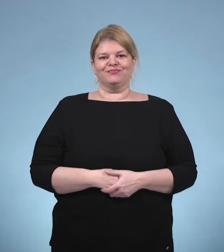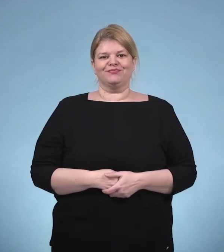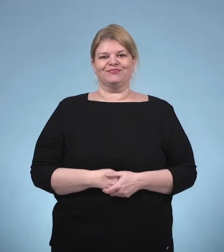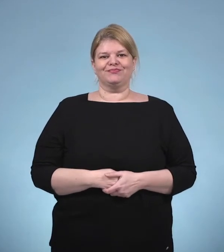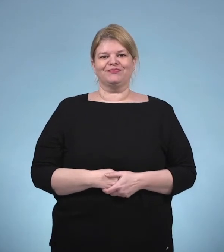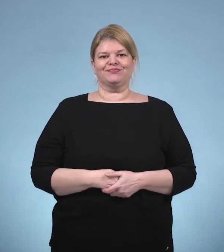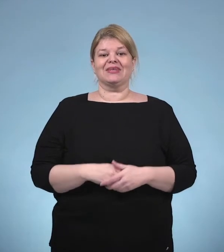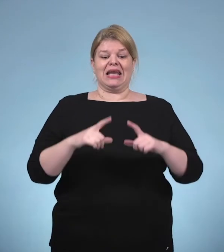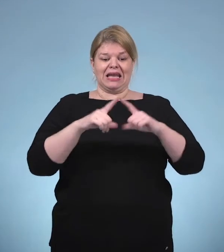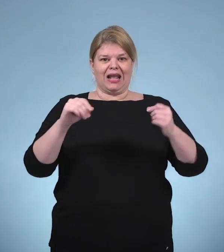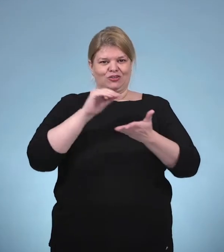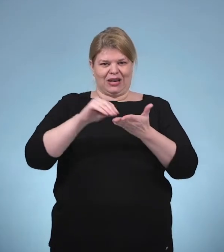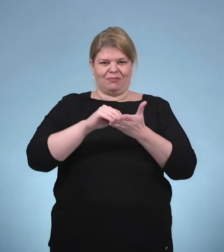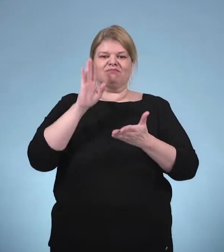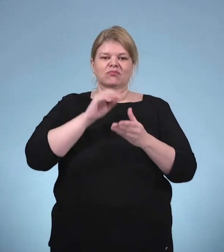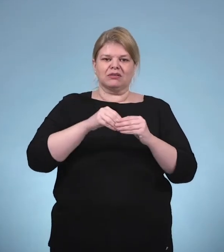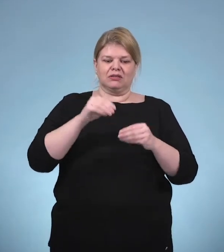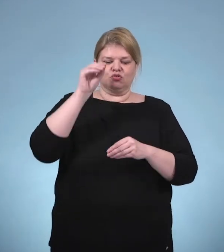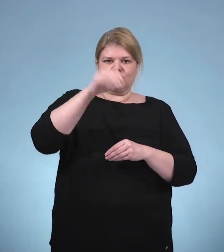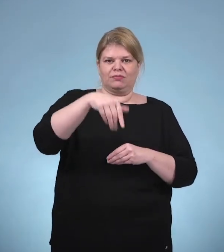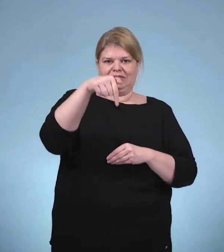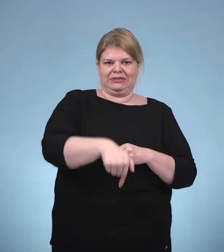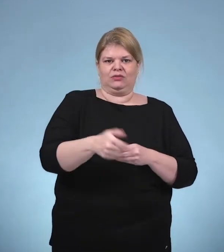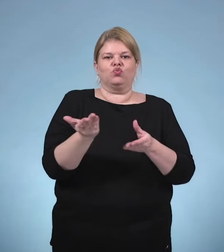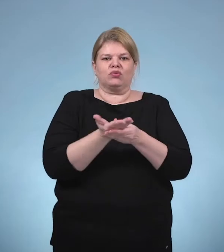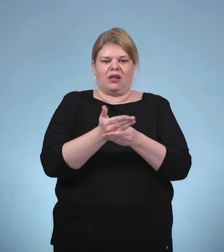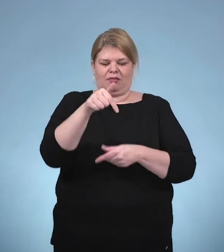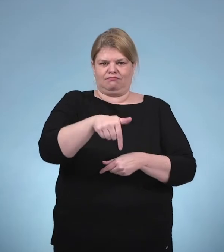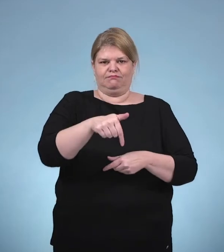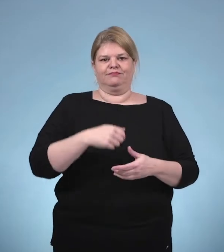On the description box, you'll find links and support material to implement this method.